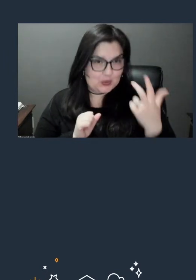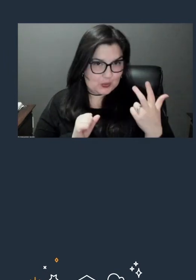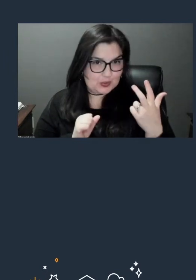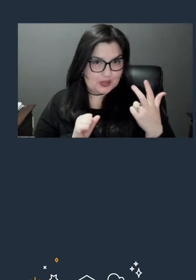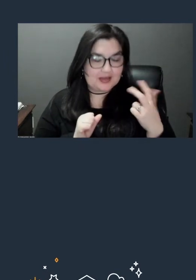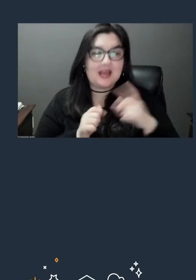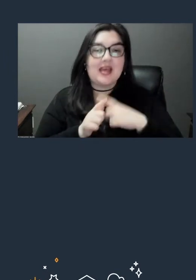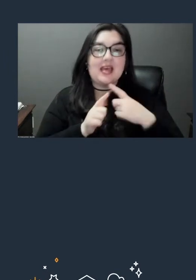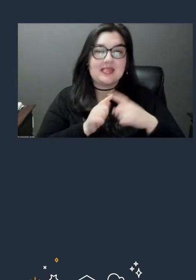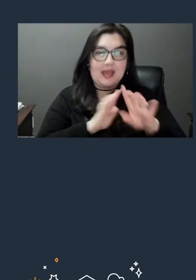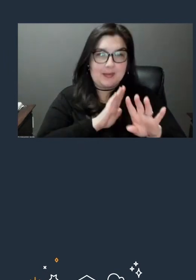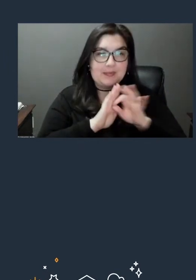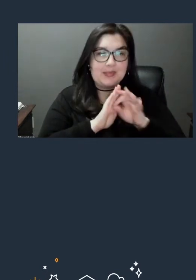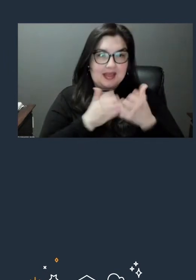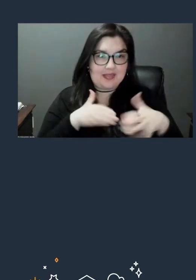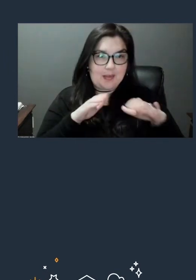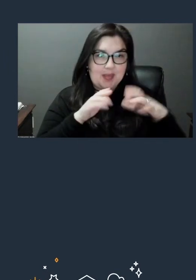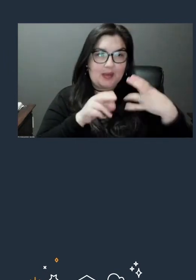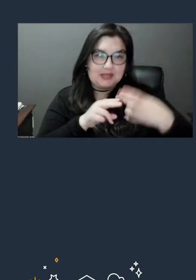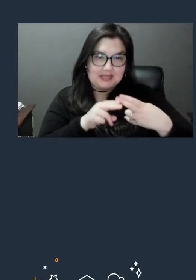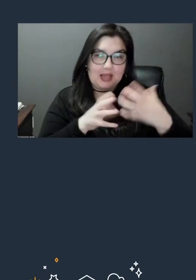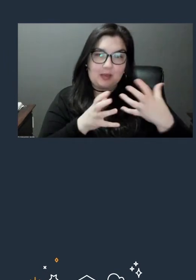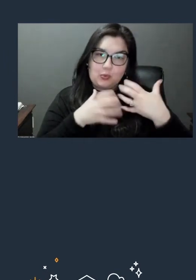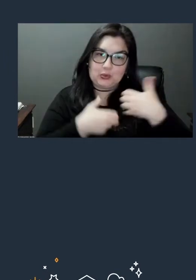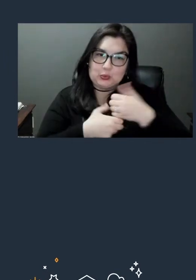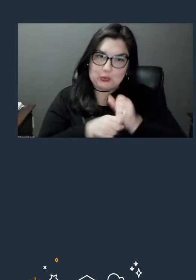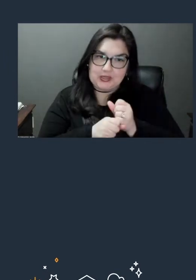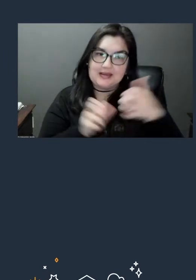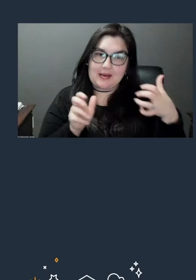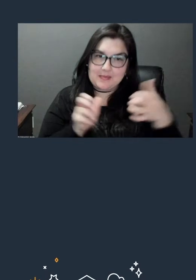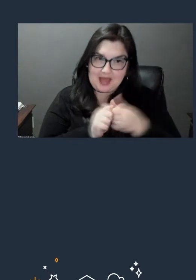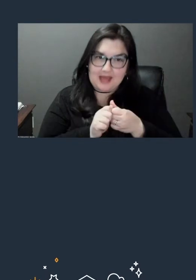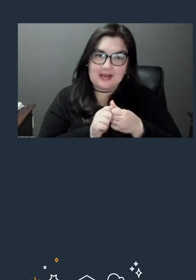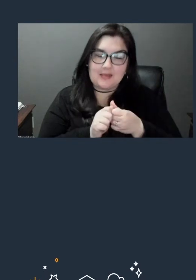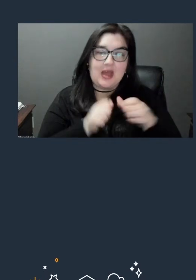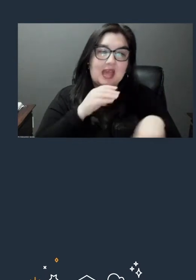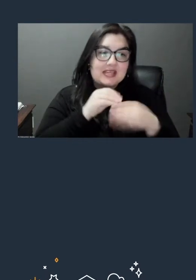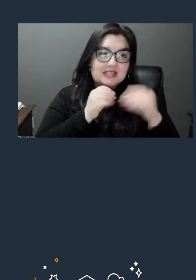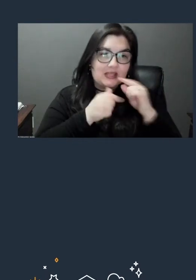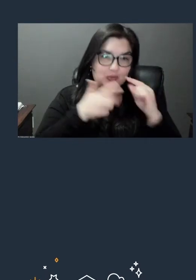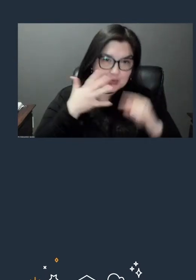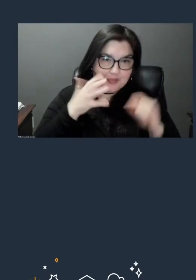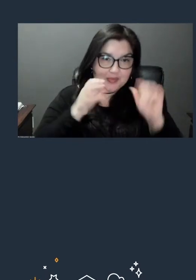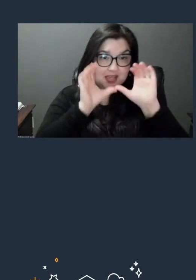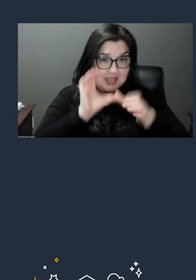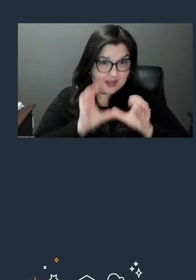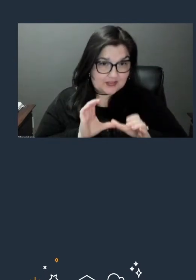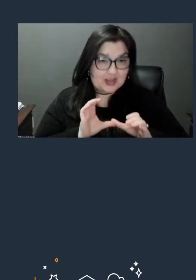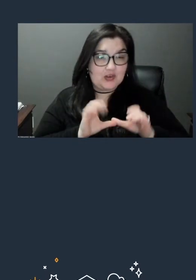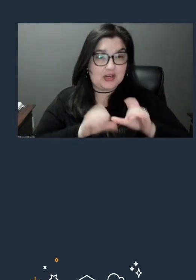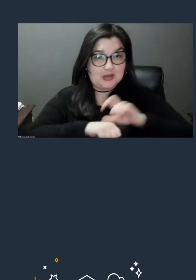of which you want to create a backup for. You have additional options, such as configuring the backup window, mentioning the backup vault